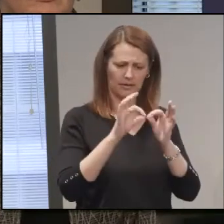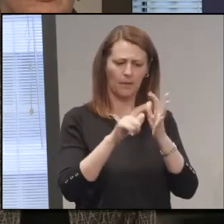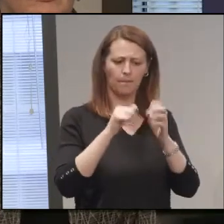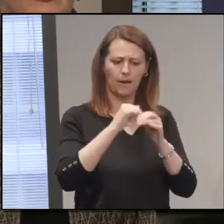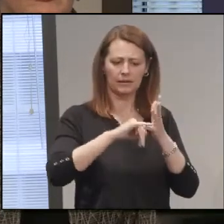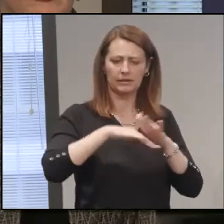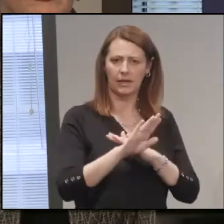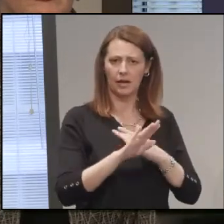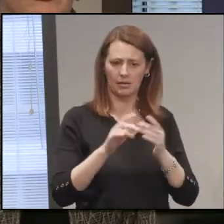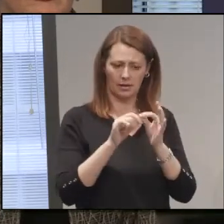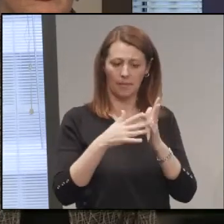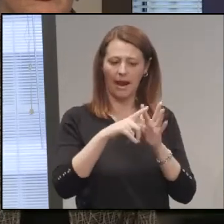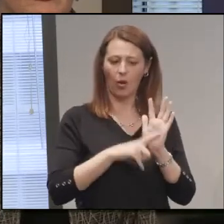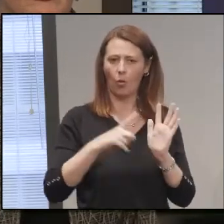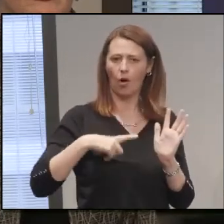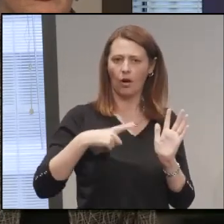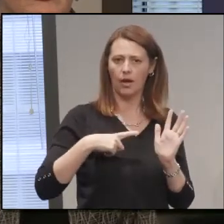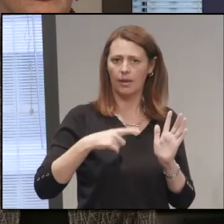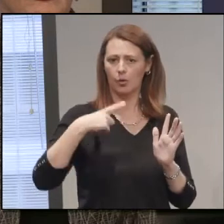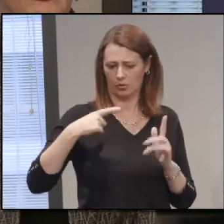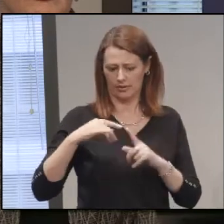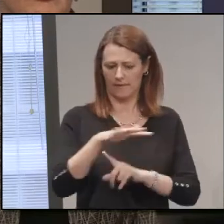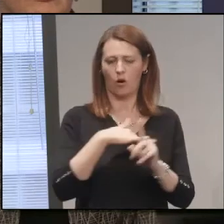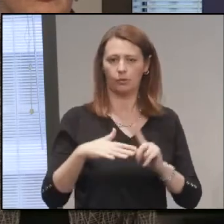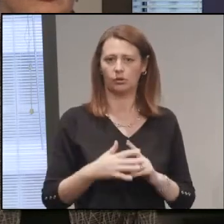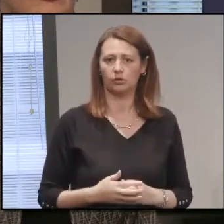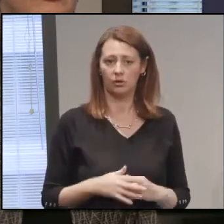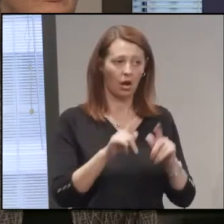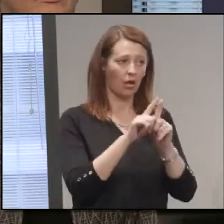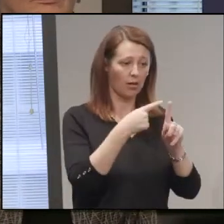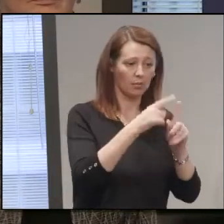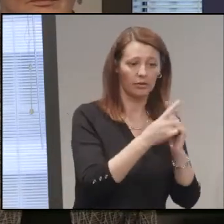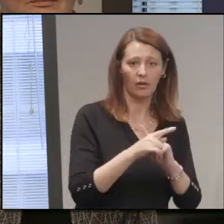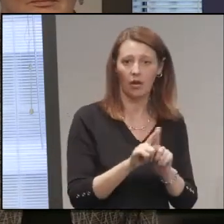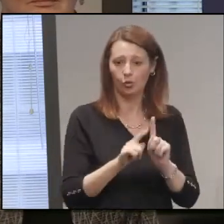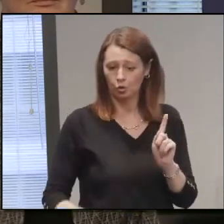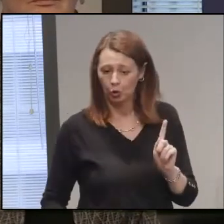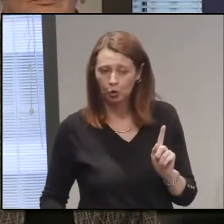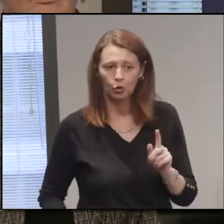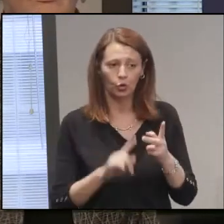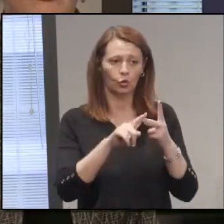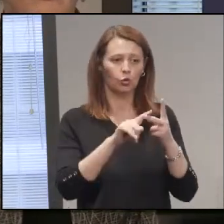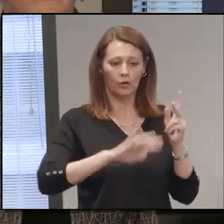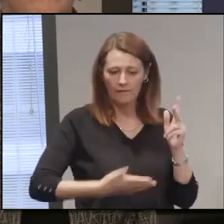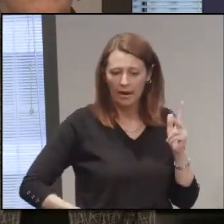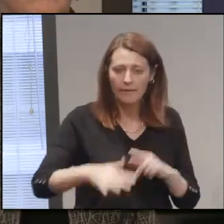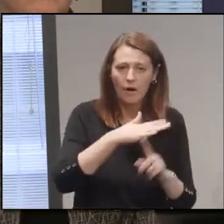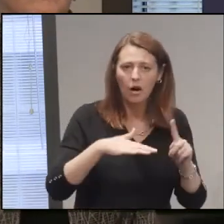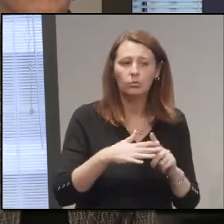environment they're exposed to, positive things like dogs, like farm environment, like a more